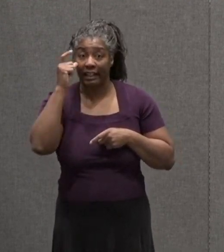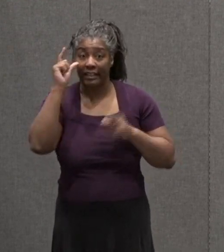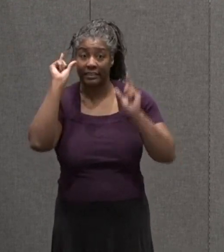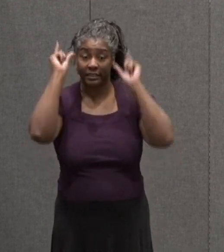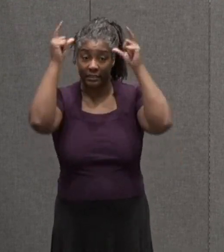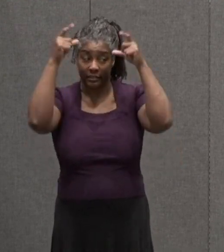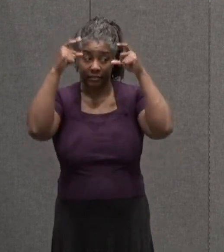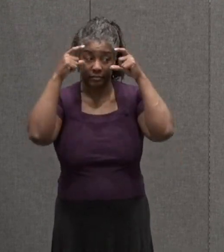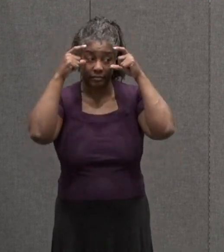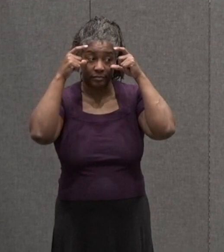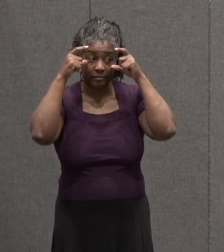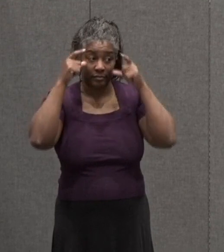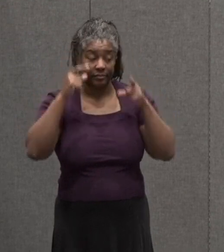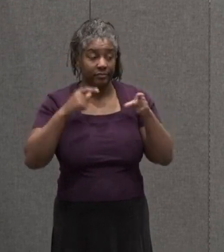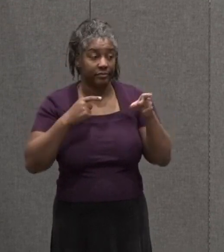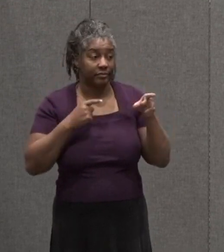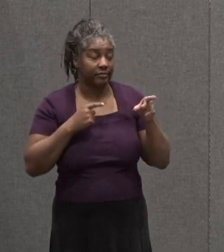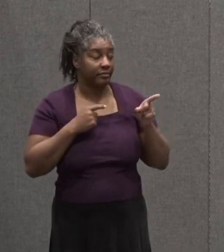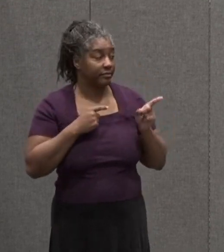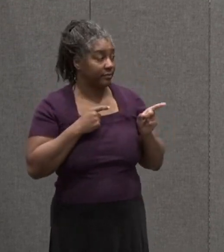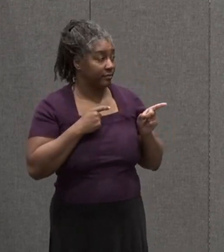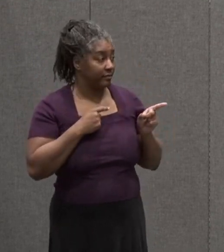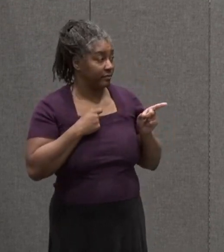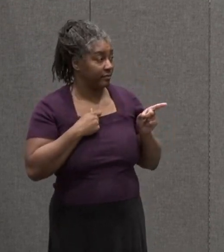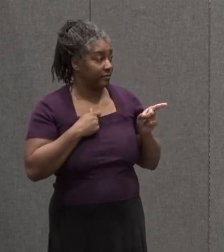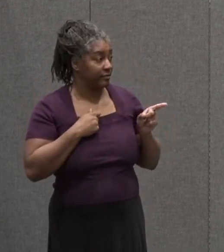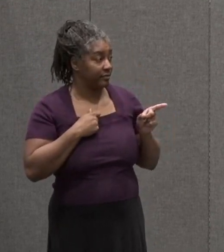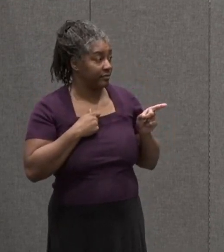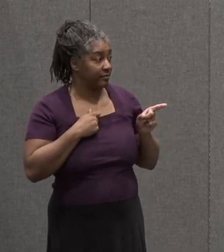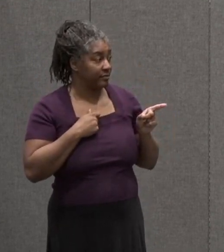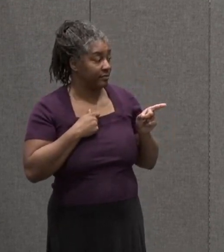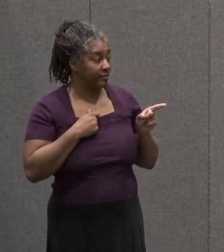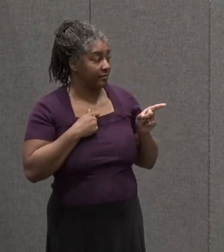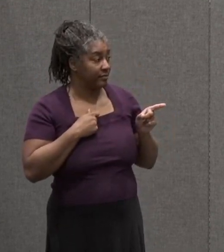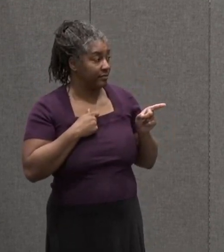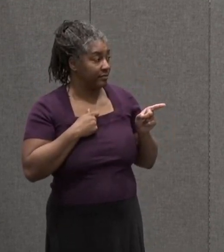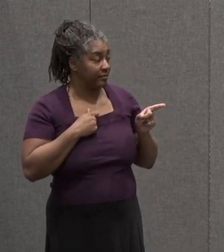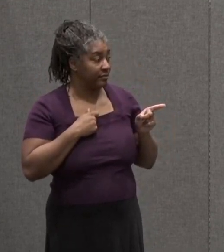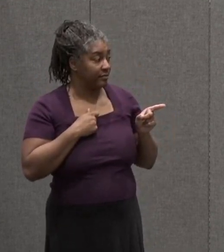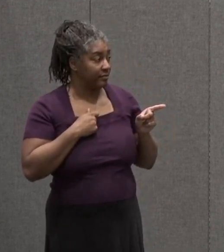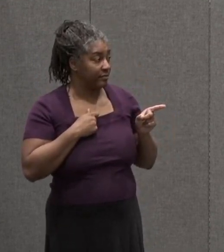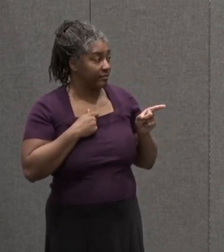and your finger and put them together. Put them on, maybe we wanna wear them upside down.